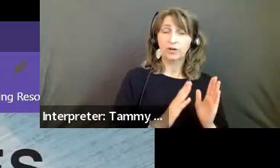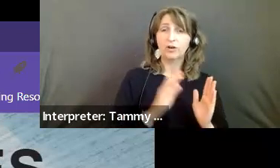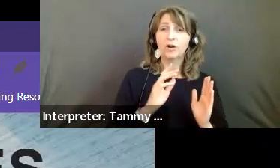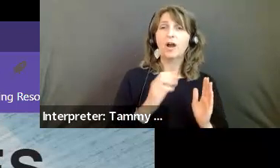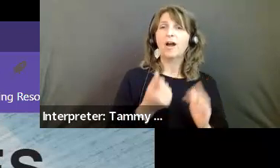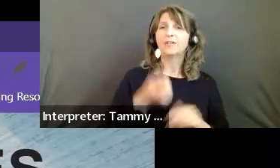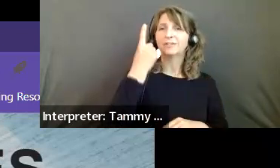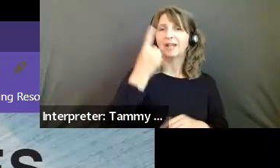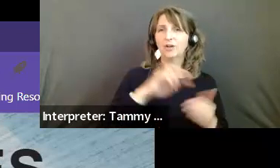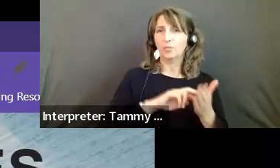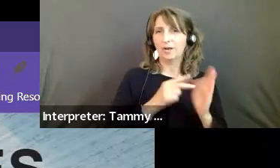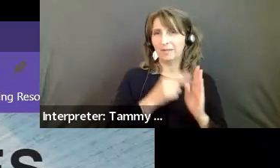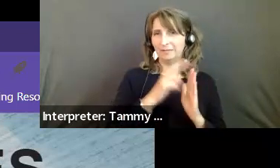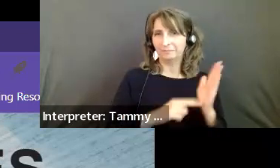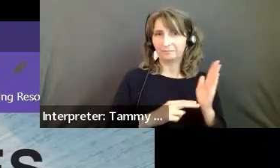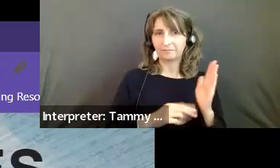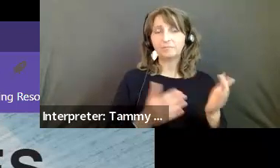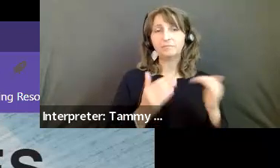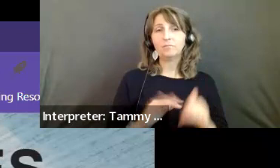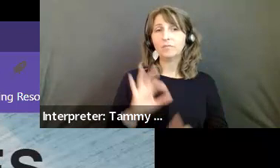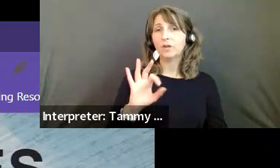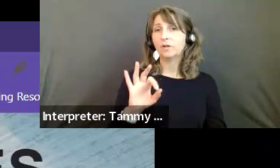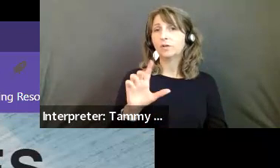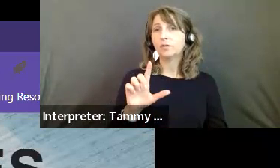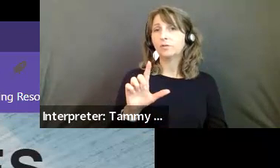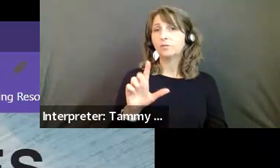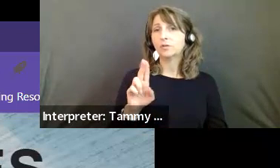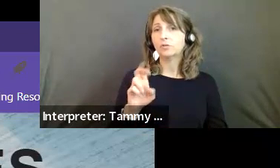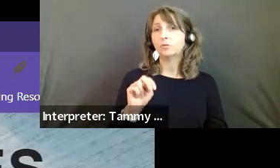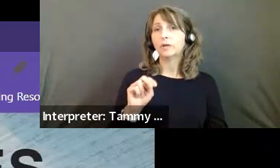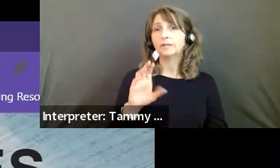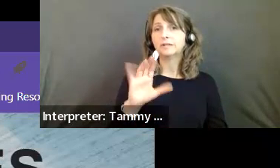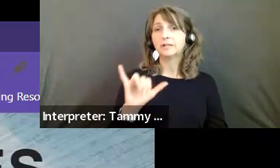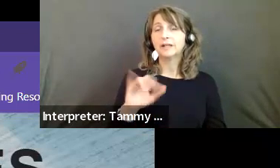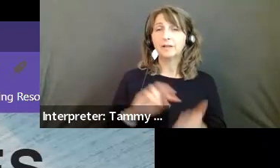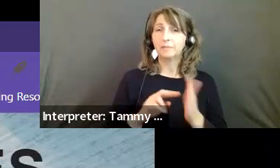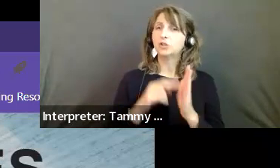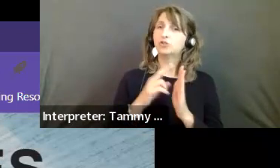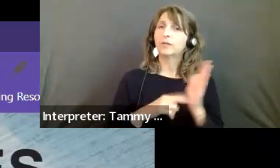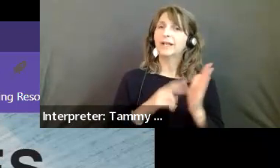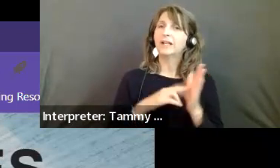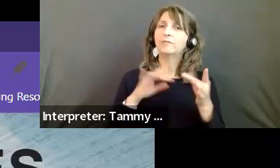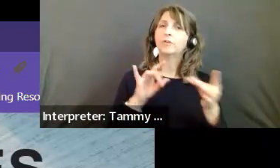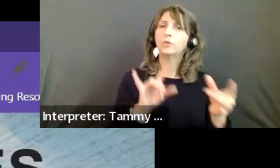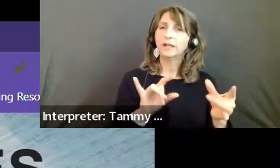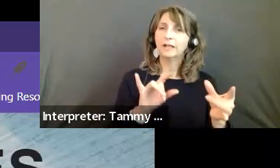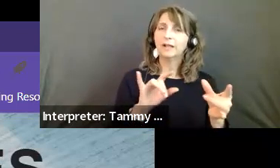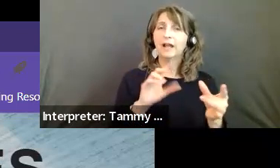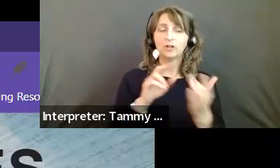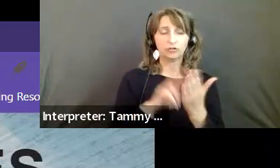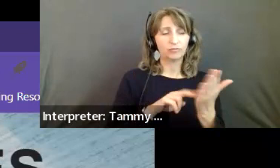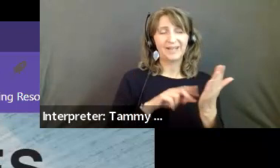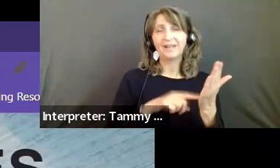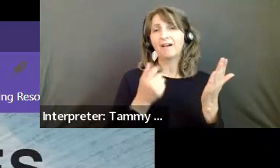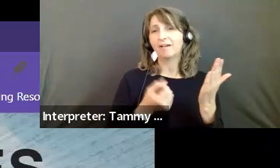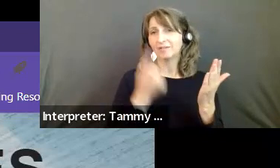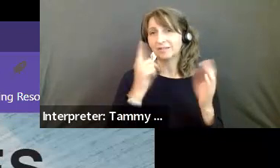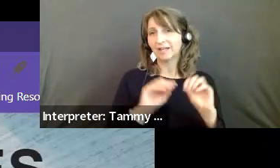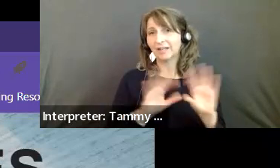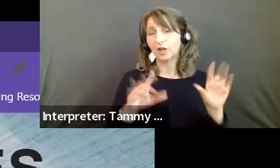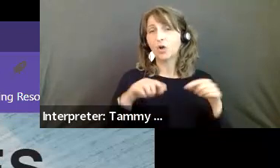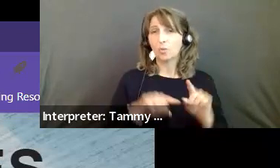So these and influencing is just being able to read fluently and understand, what it is that you're reading as you're saying the words.